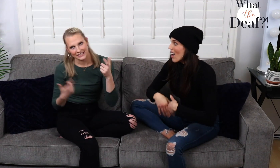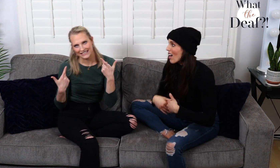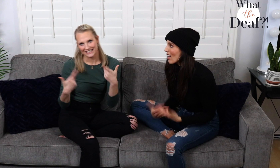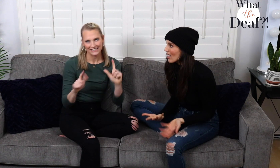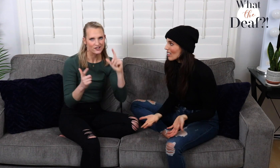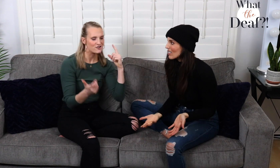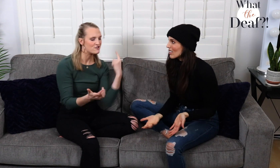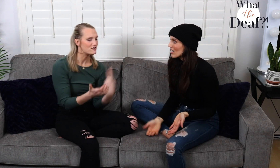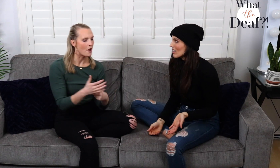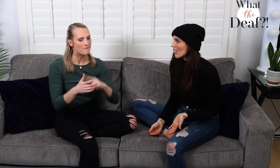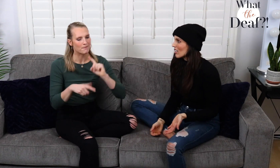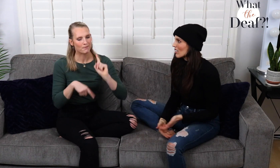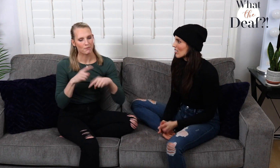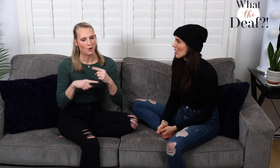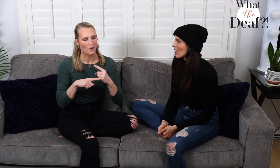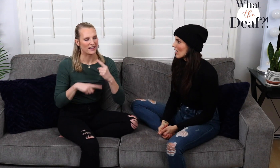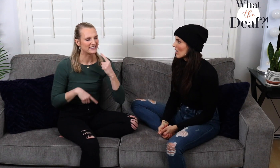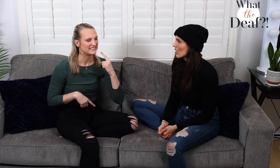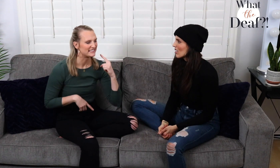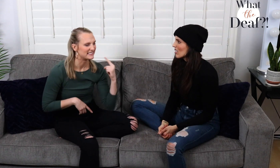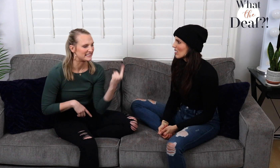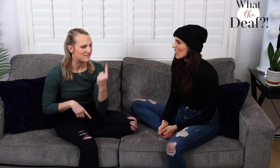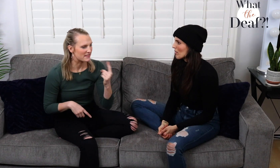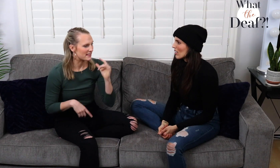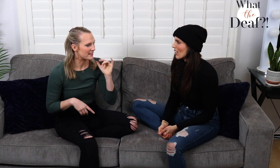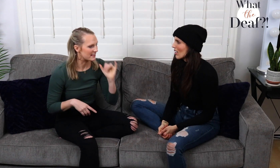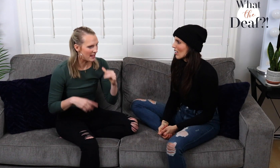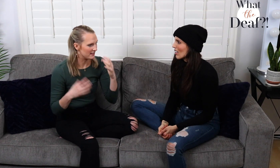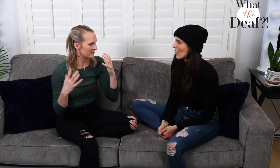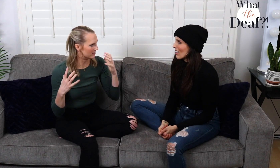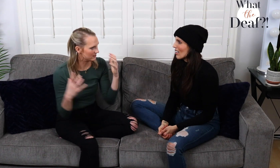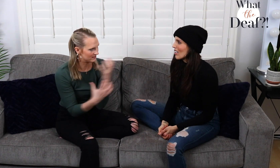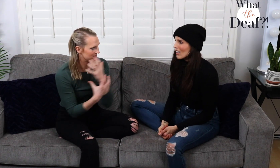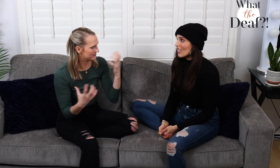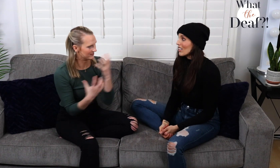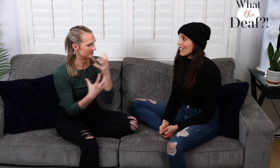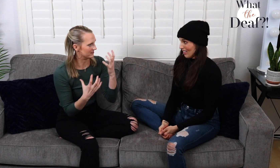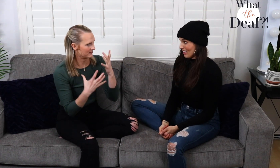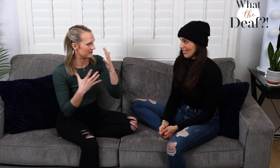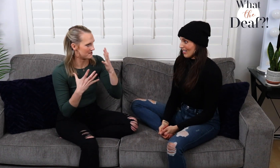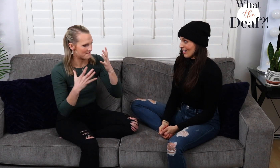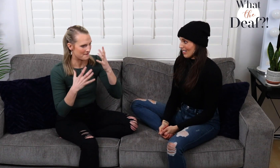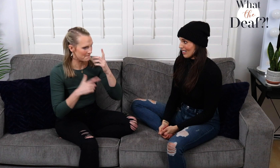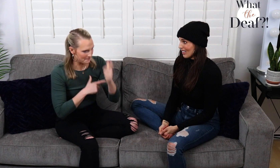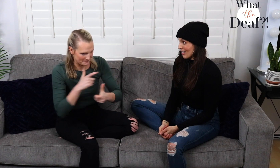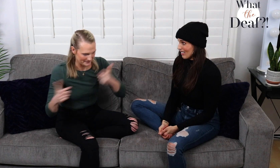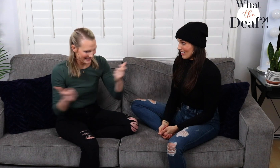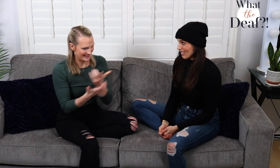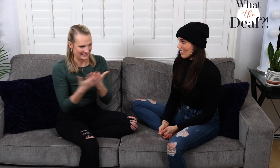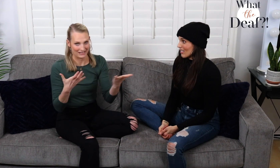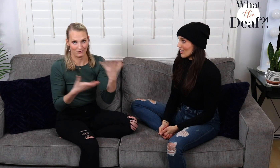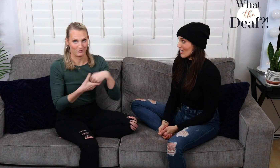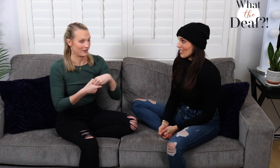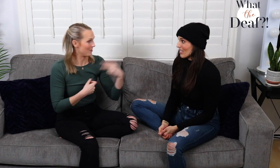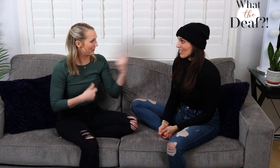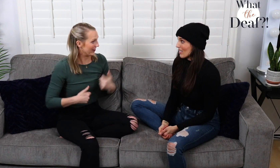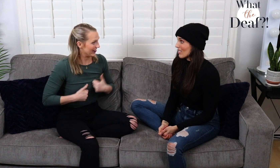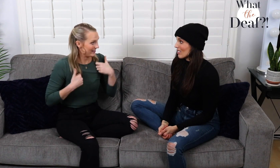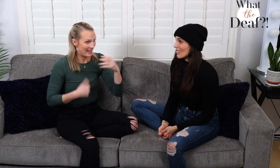Let’s talk about something that is, is just a huge part